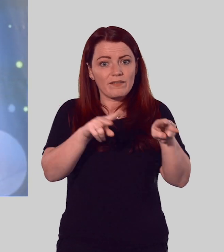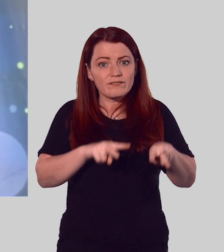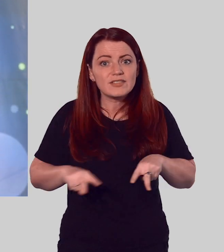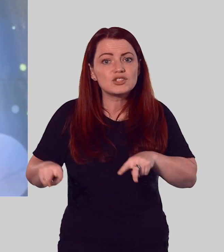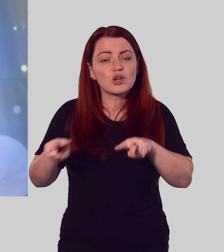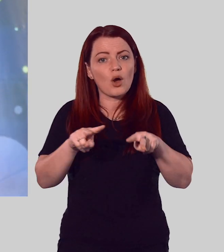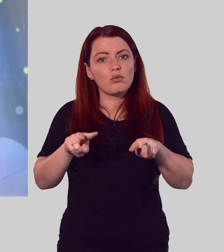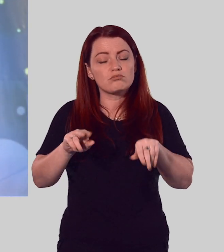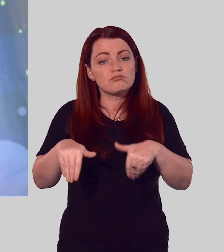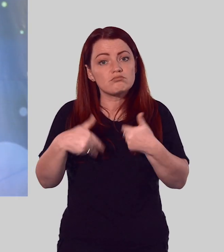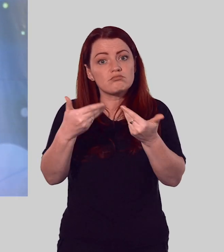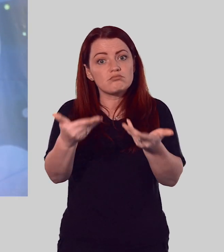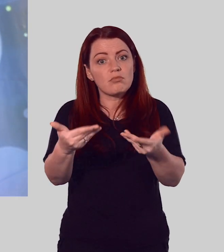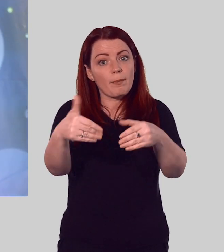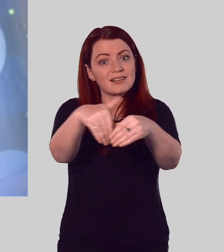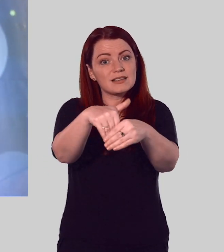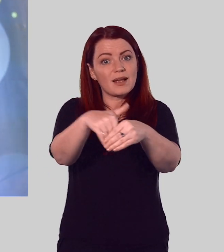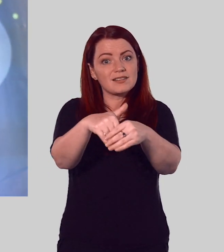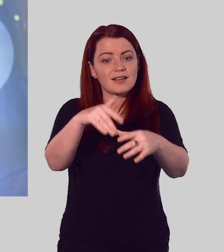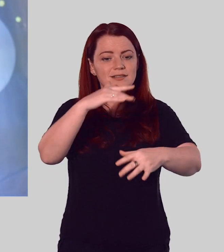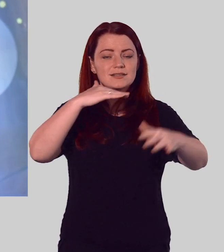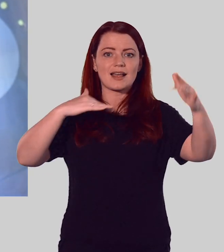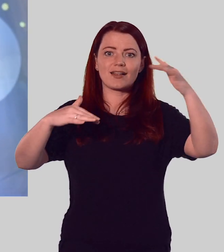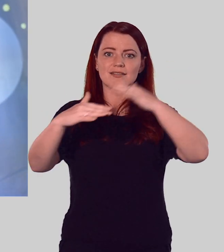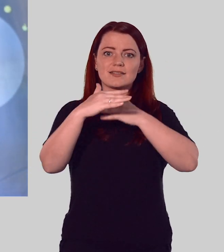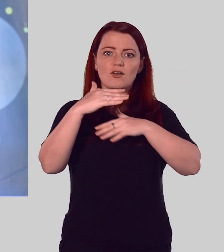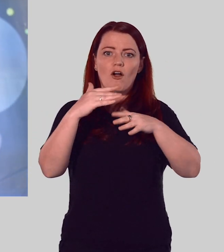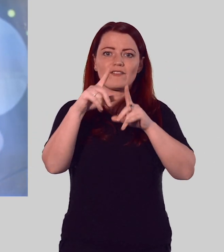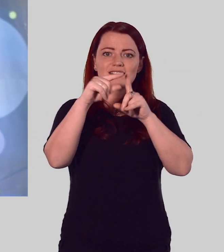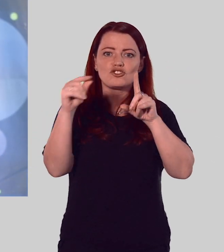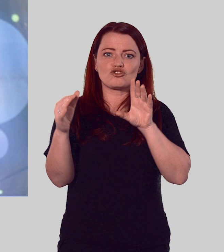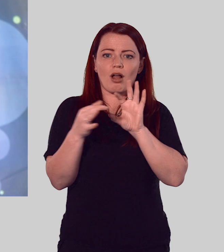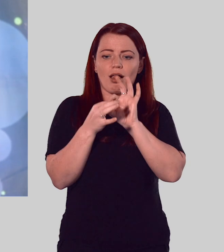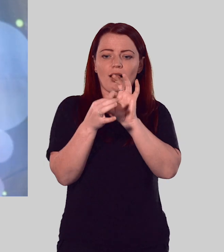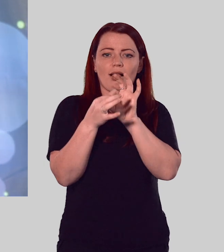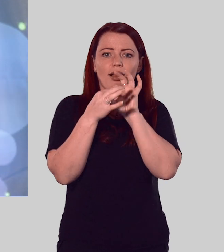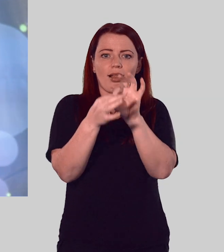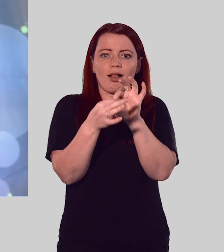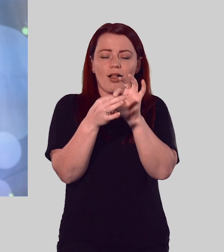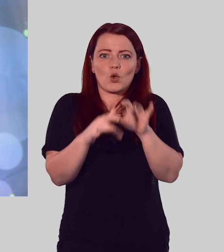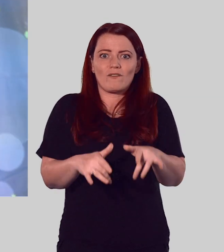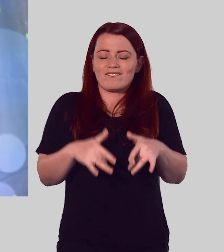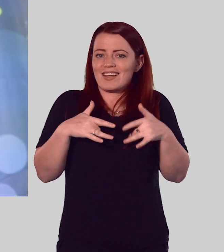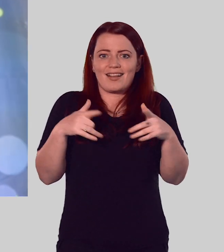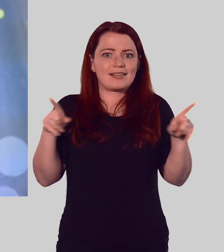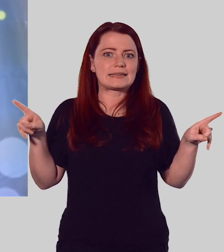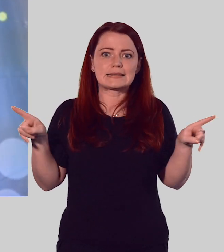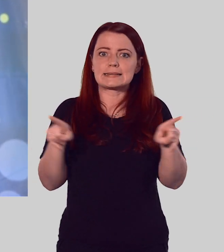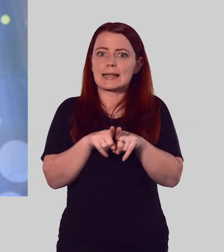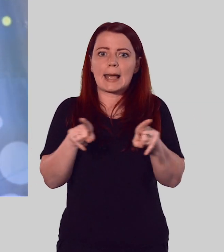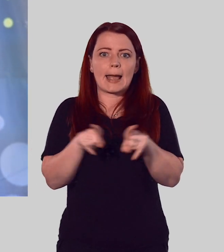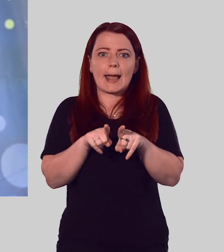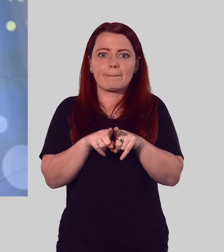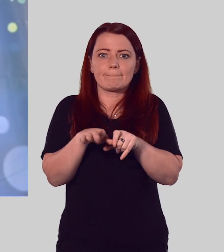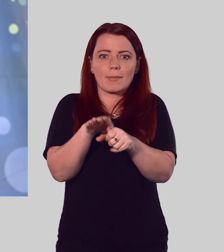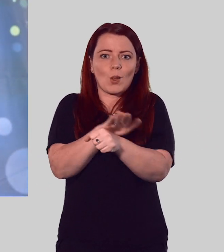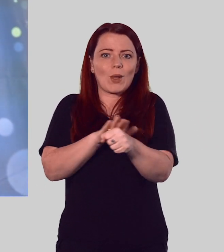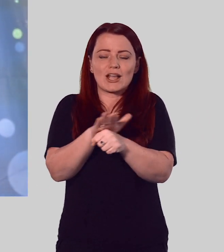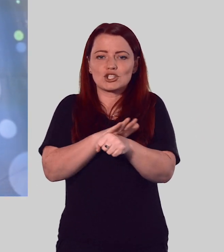participants a sense of digital proximity that is you feel like you're in the same geographical location and time,